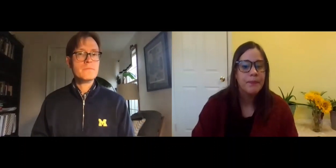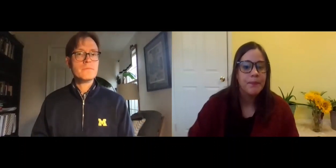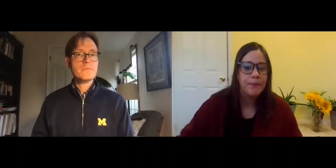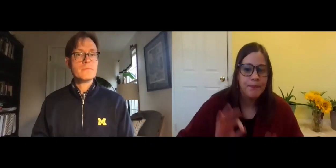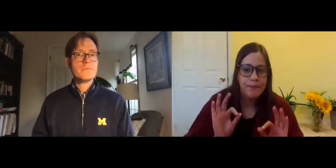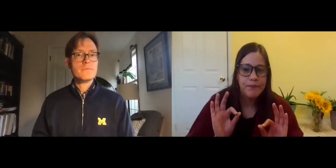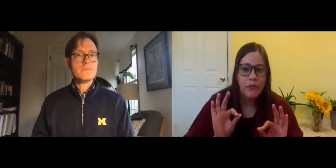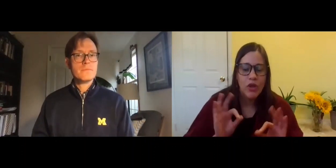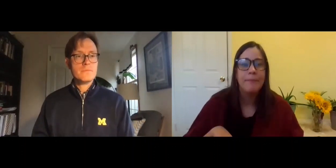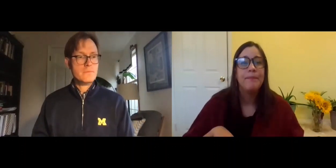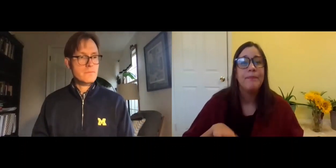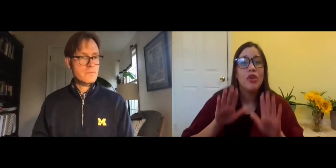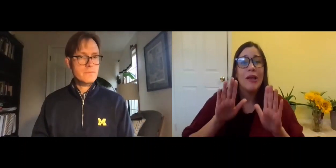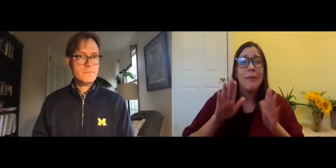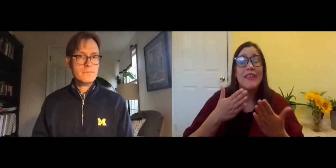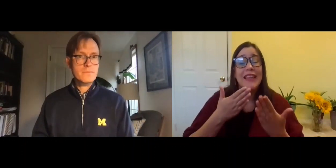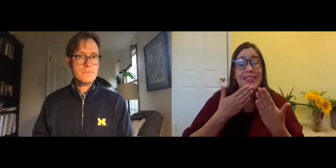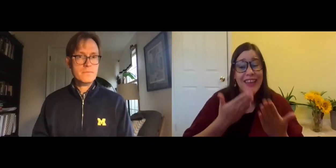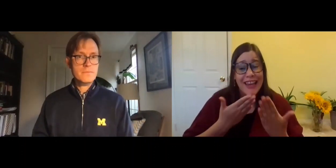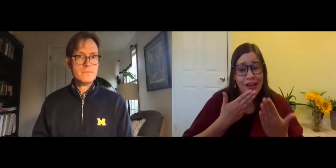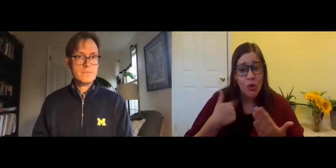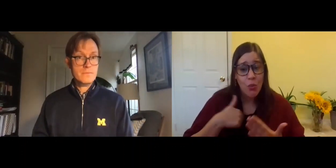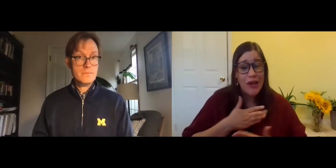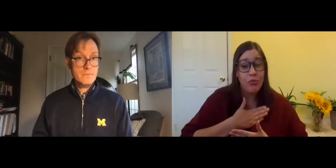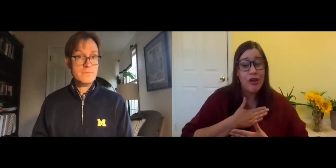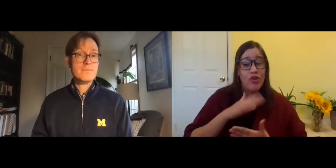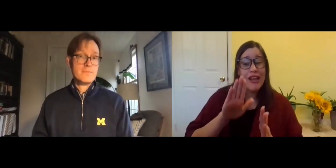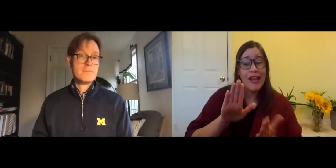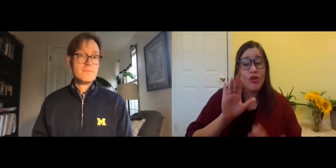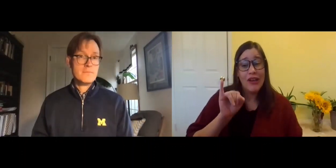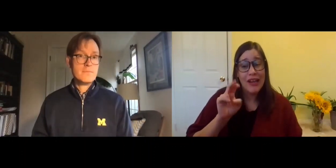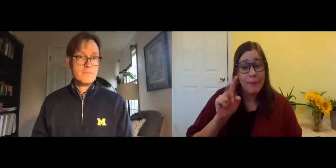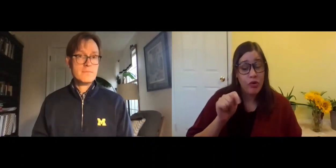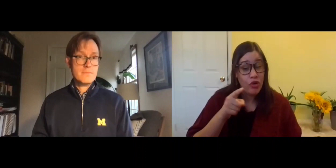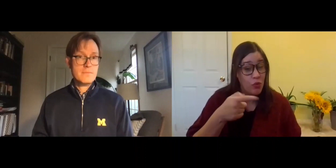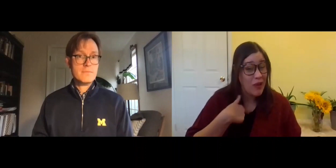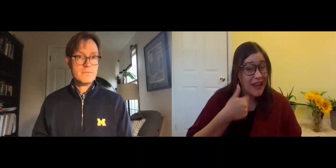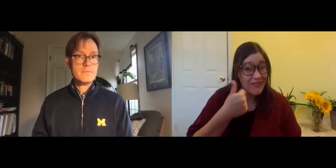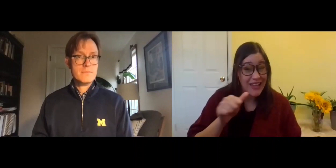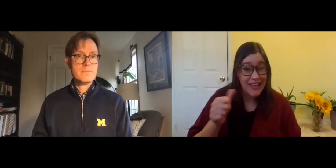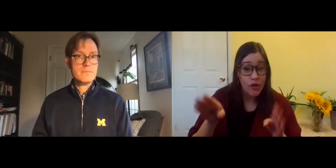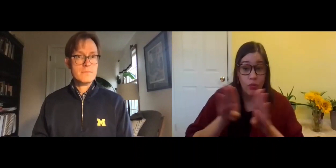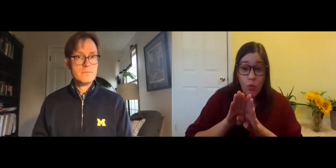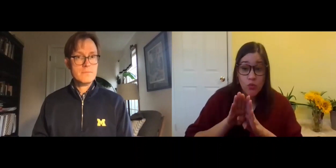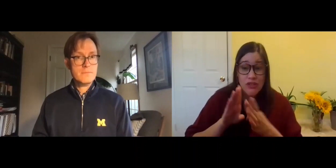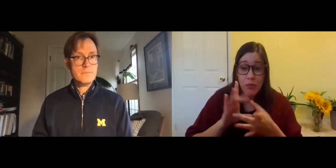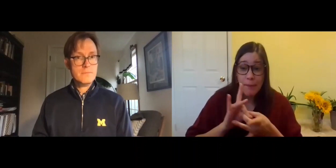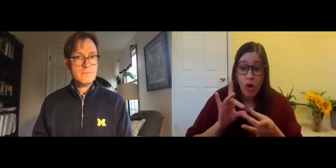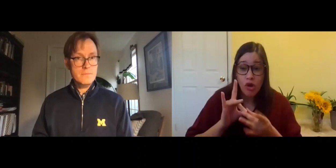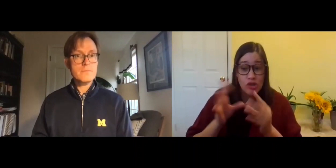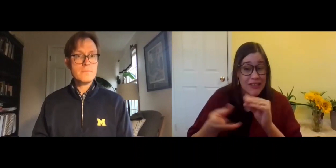But there's also some indoor testing facilities available as well. Annie Urasky: Thank you so much Dr. McKee.